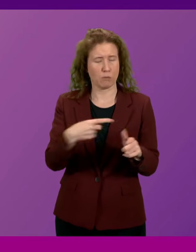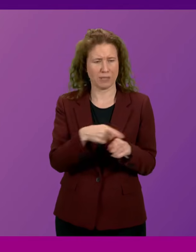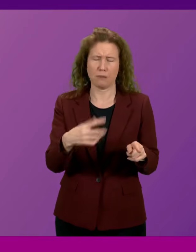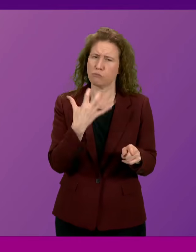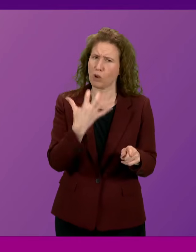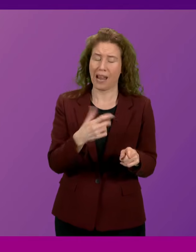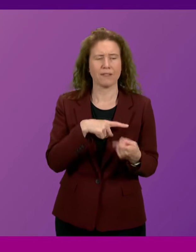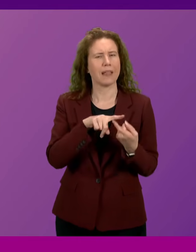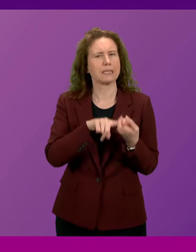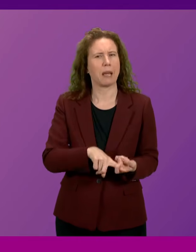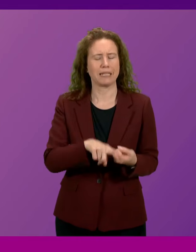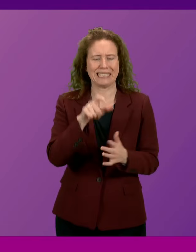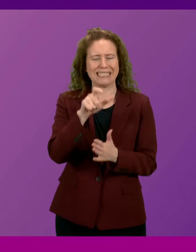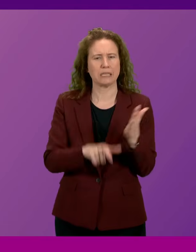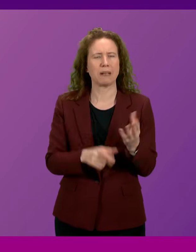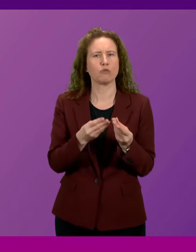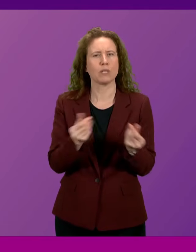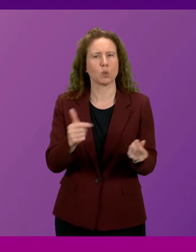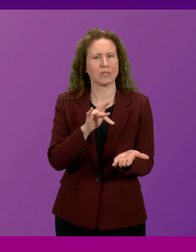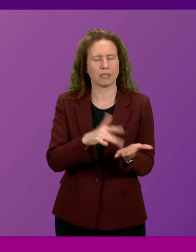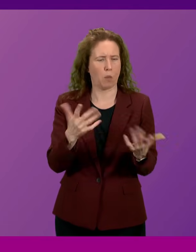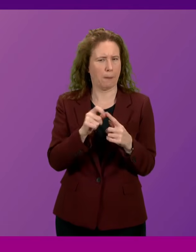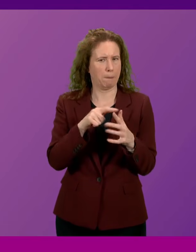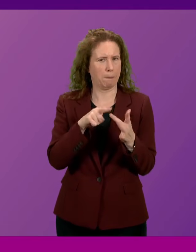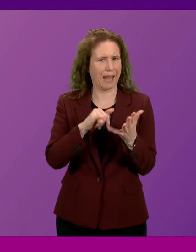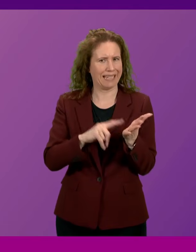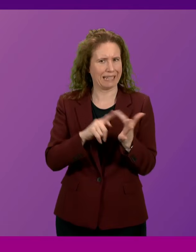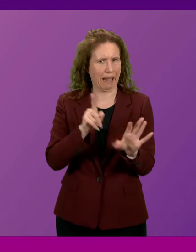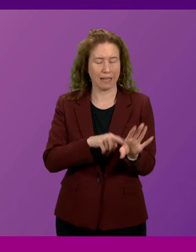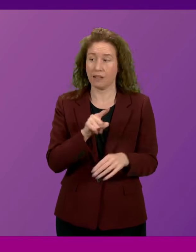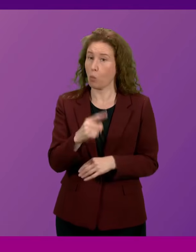the disability resource centre in Paisley, which is just one of the services facing